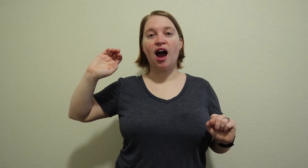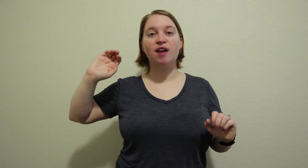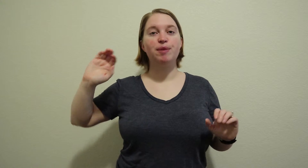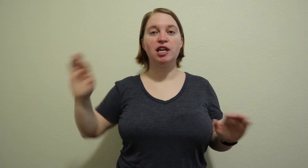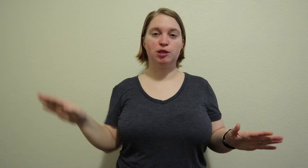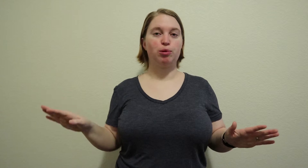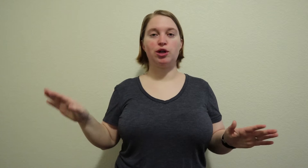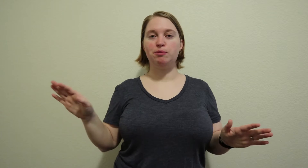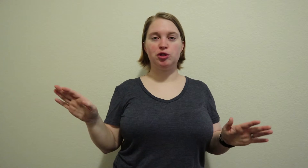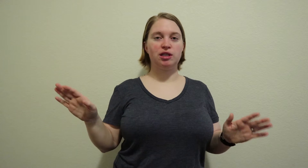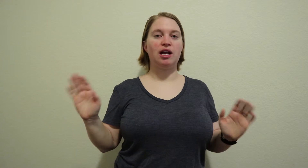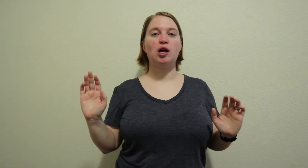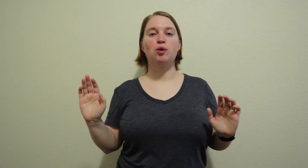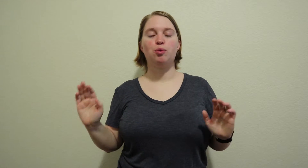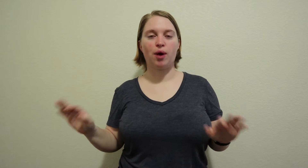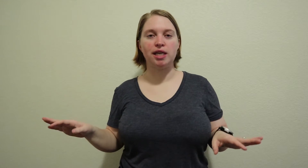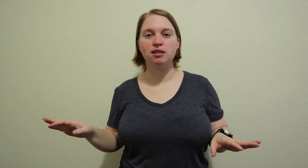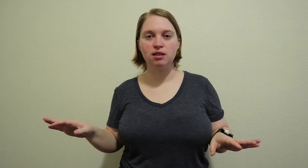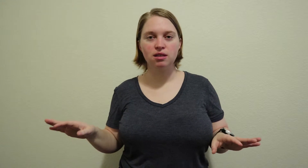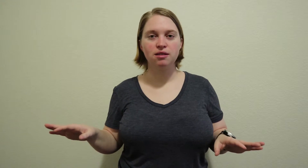I've been exploring music like crazy